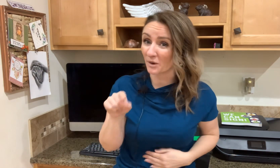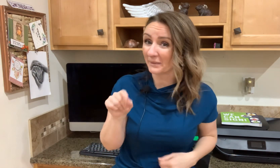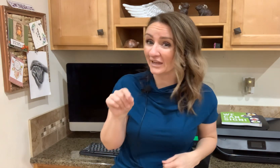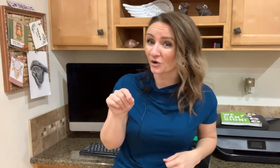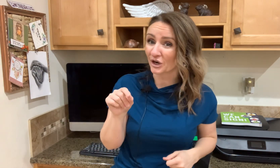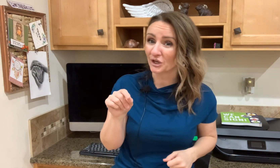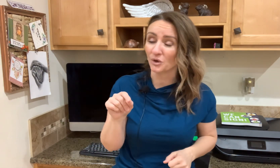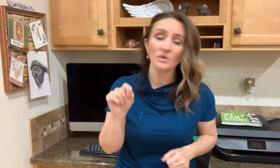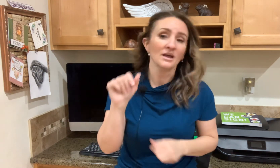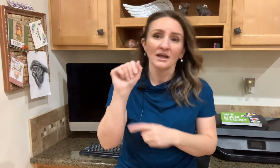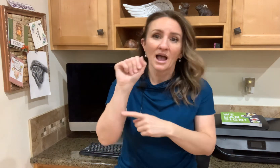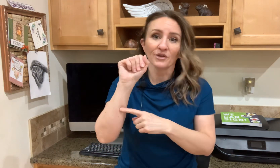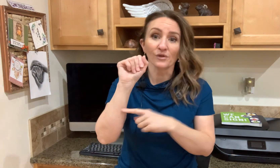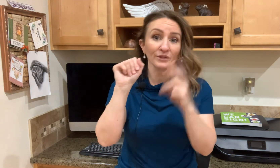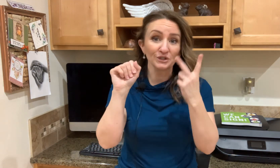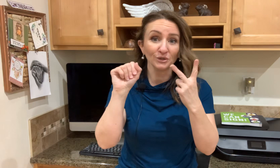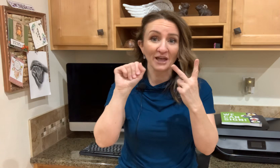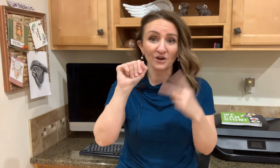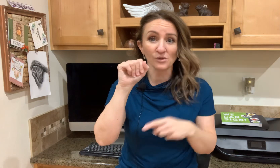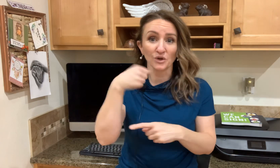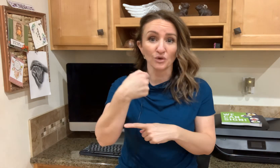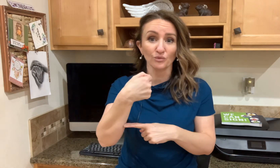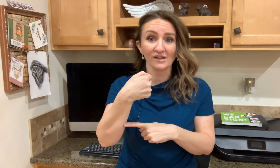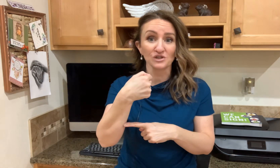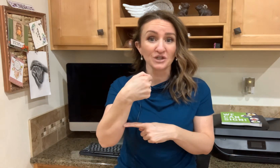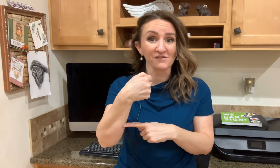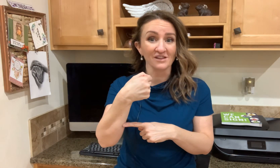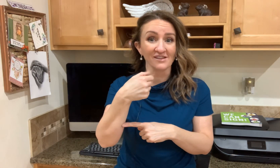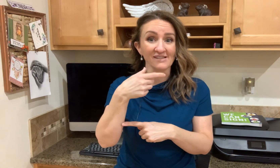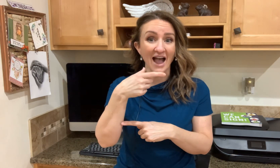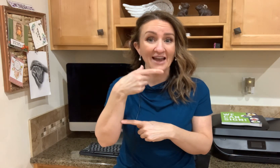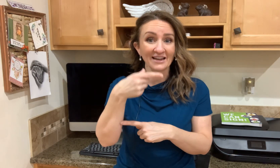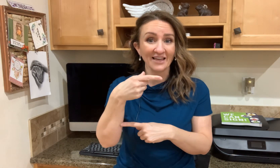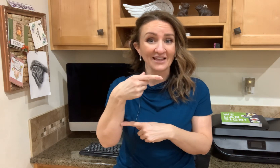P or Q. There's only two letters where your wrist shifts to the side and that's